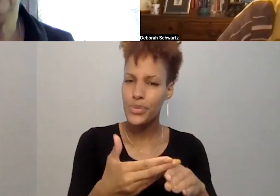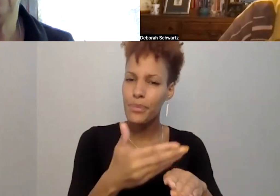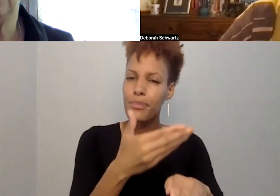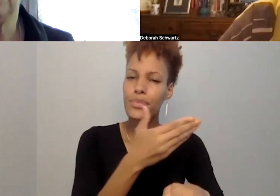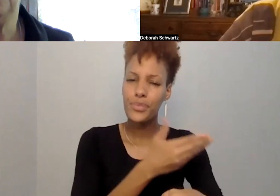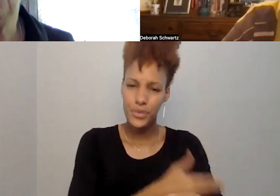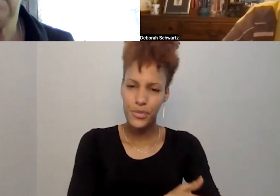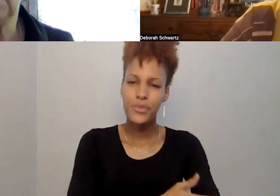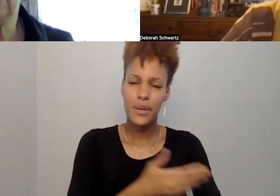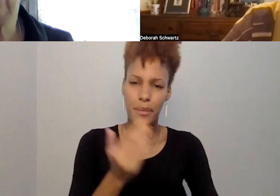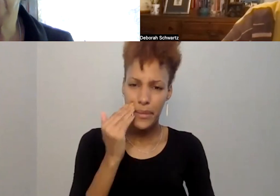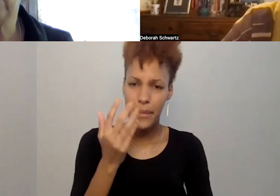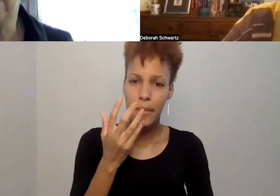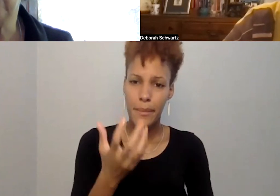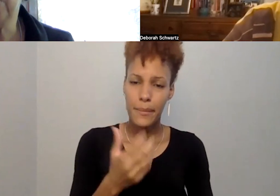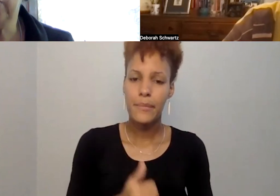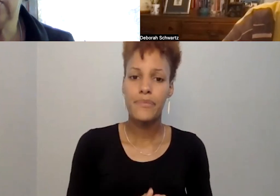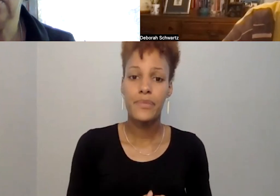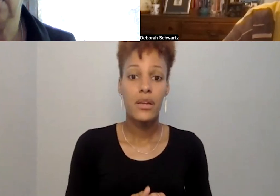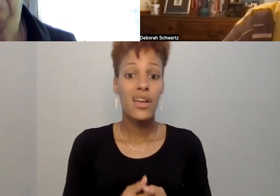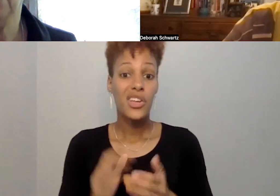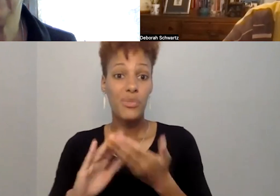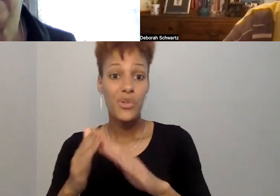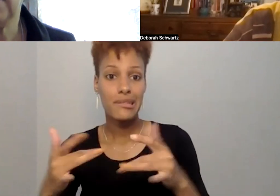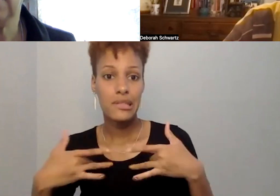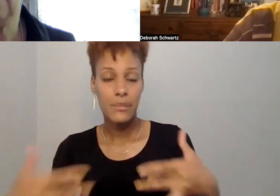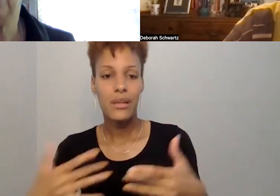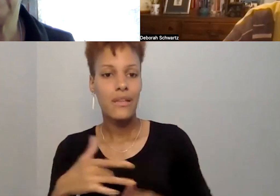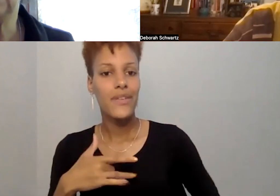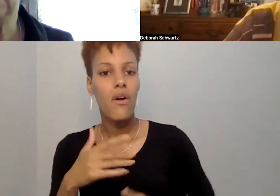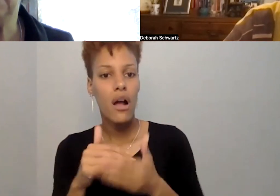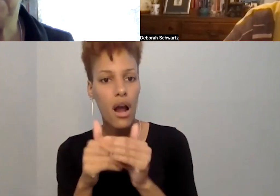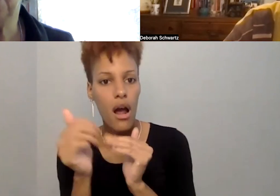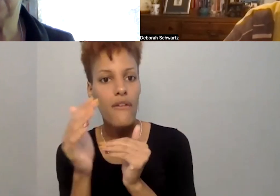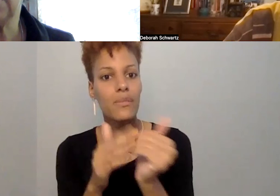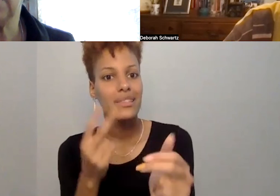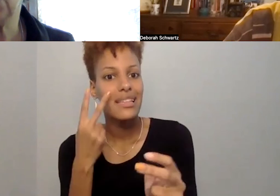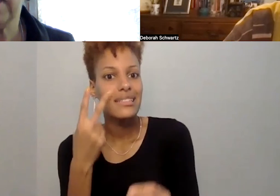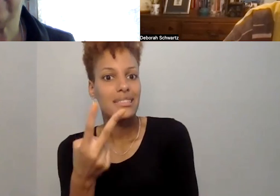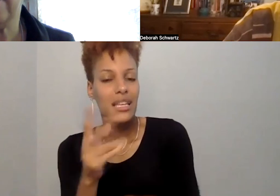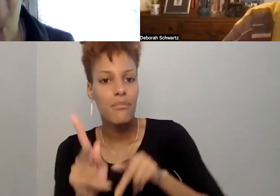I know that communities feel more comfortable with that when they see people that look like them